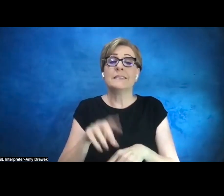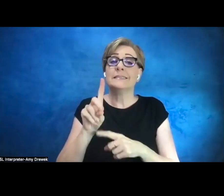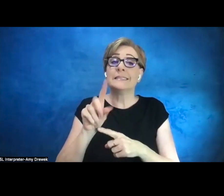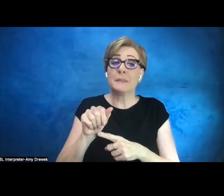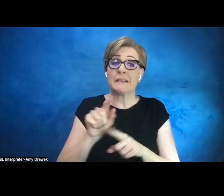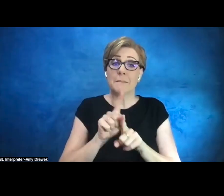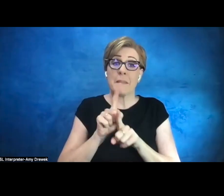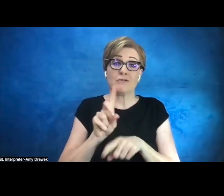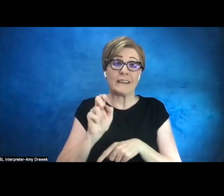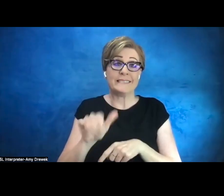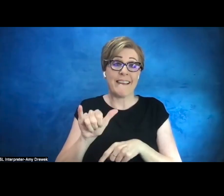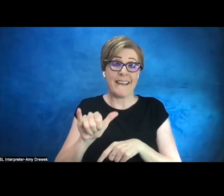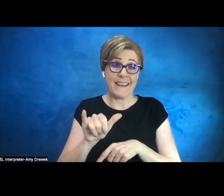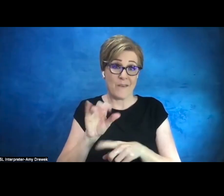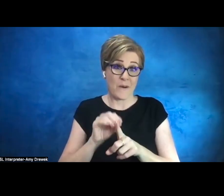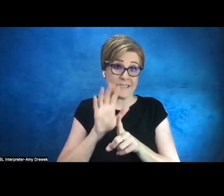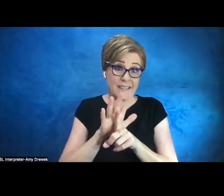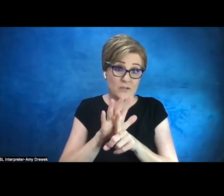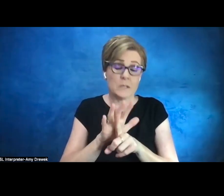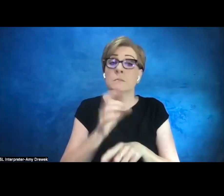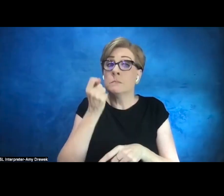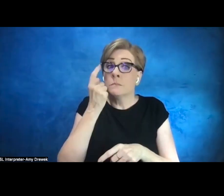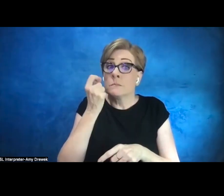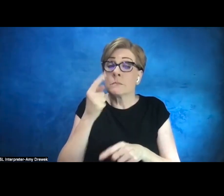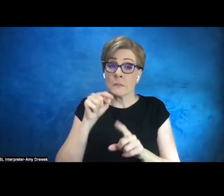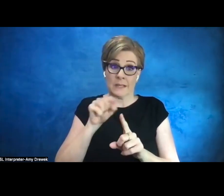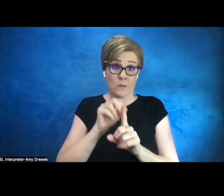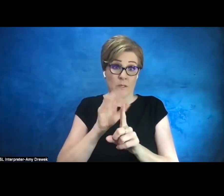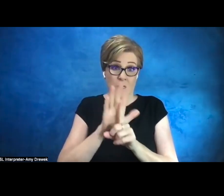This orientation is recorded. We are not going to include the